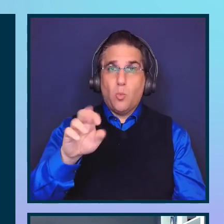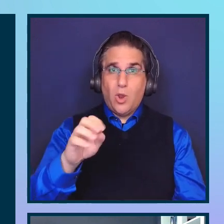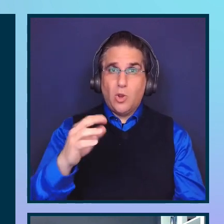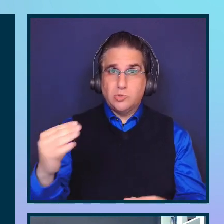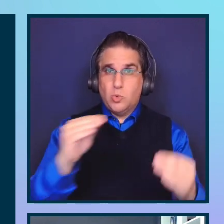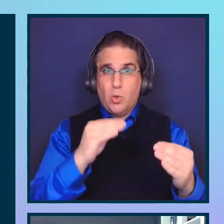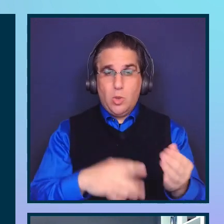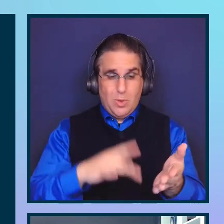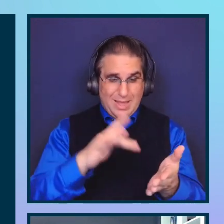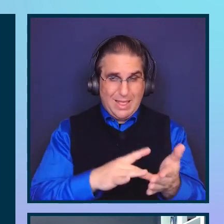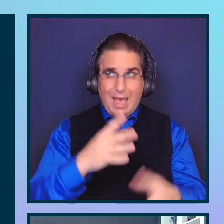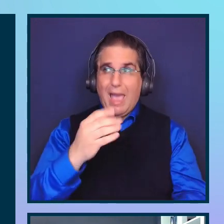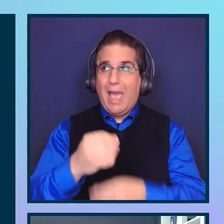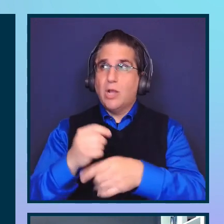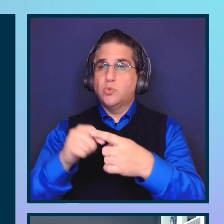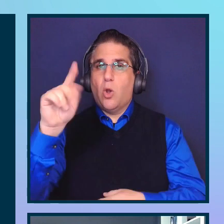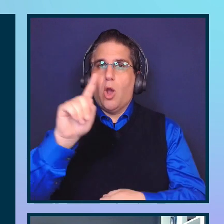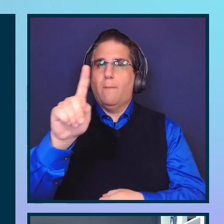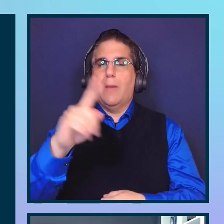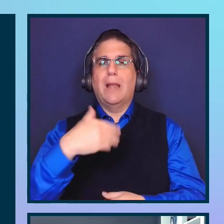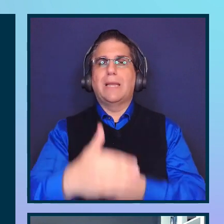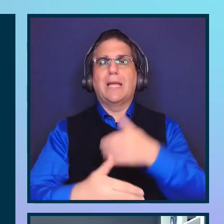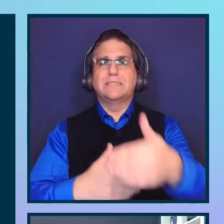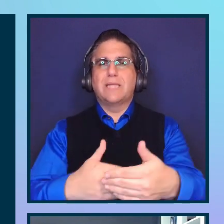But you need to choose your store, retailers, sorry,